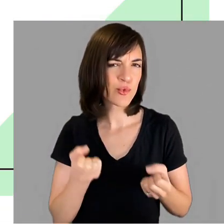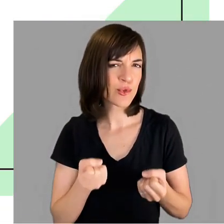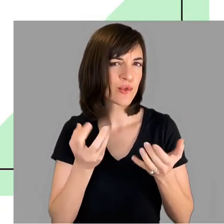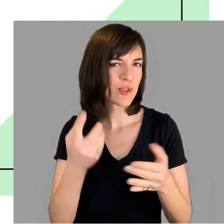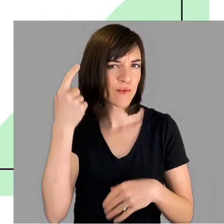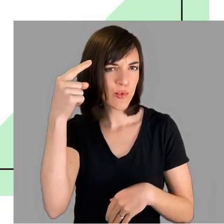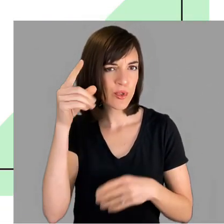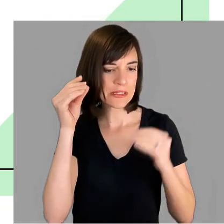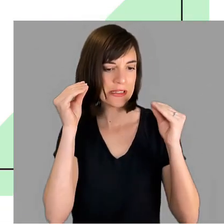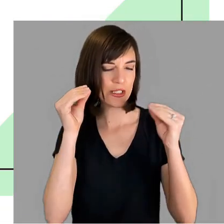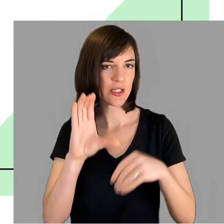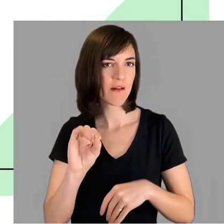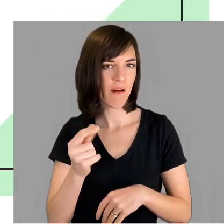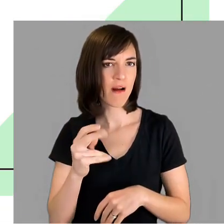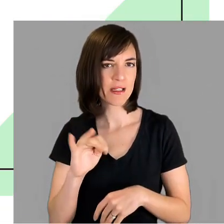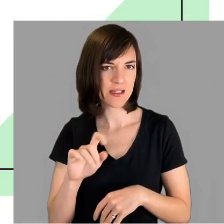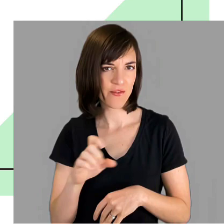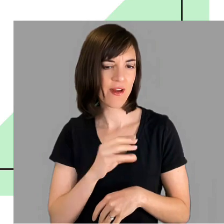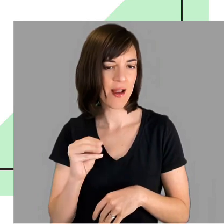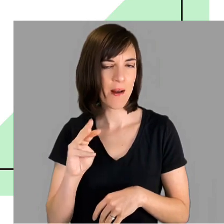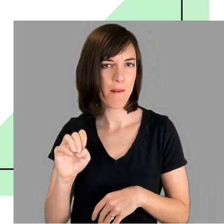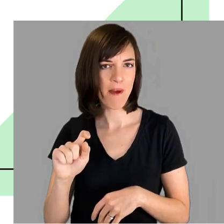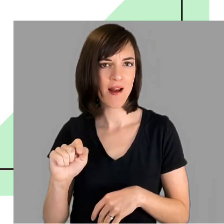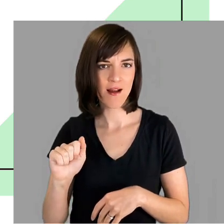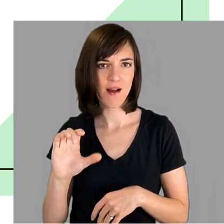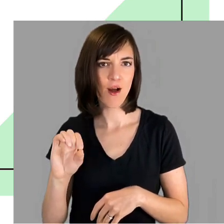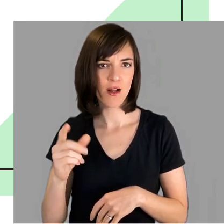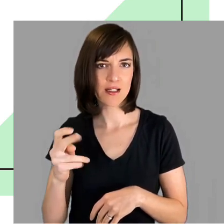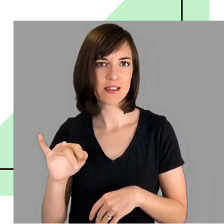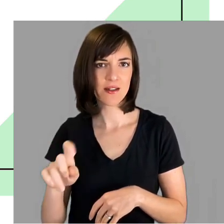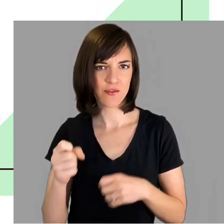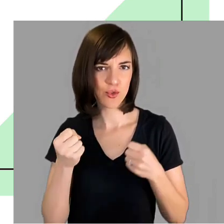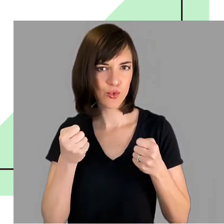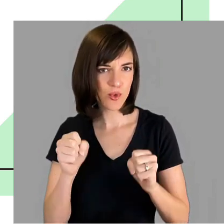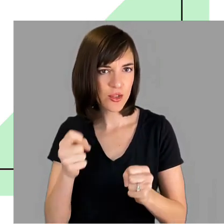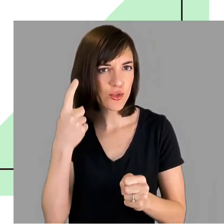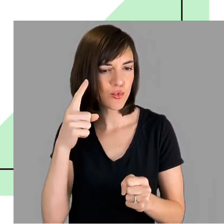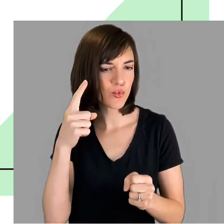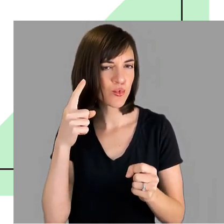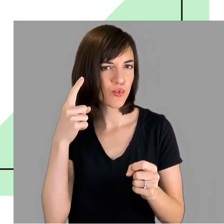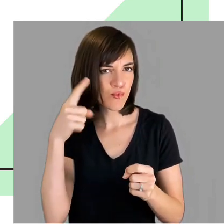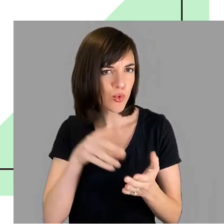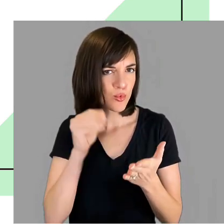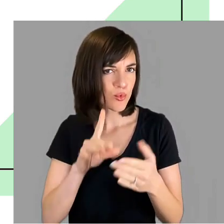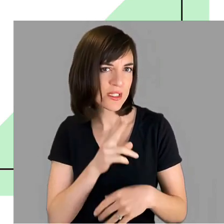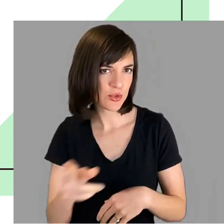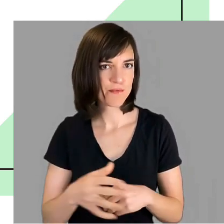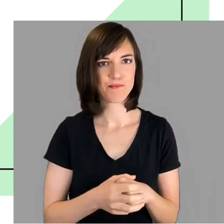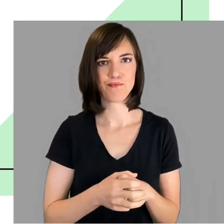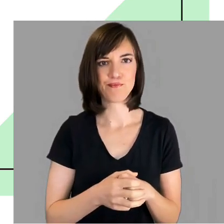Let’s talk about some tips for teaching cognitive and metacognitive strategies to students who are DHH.